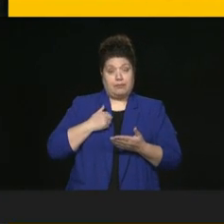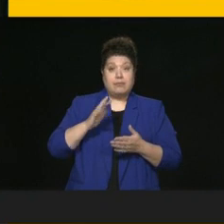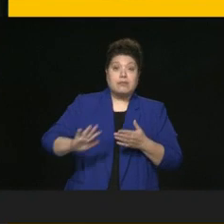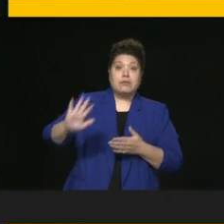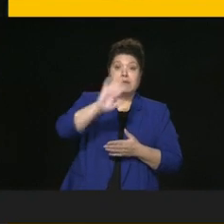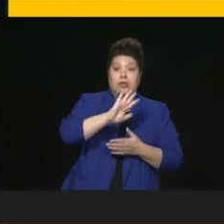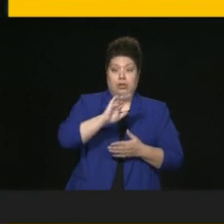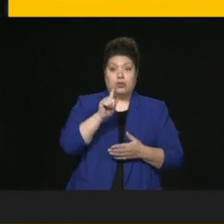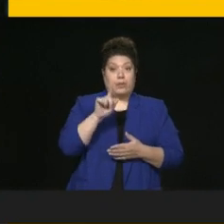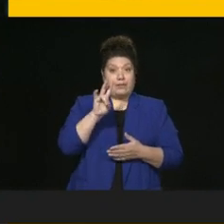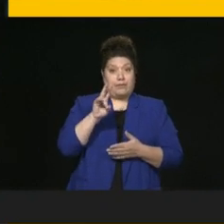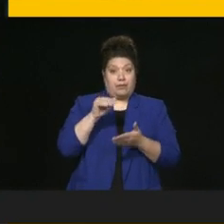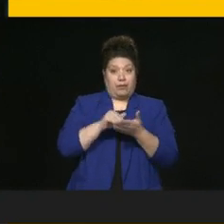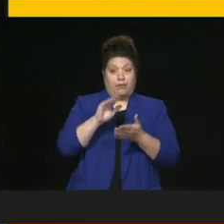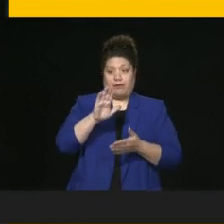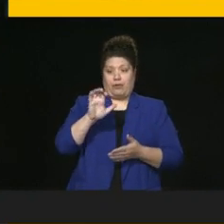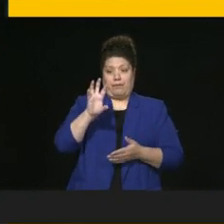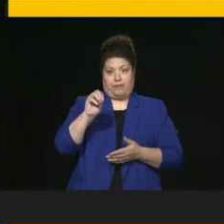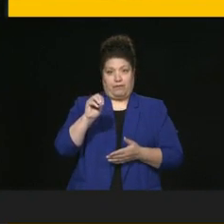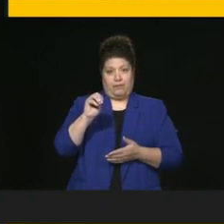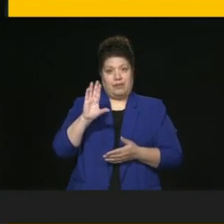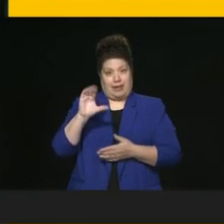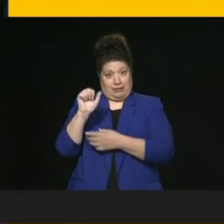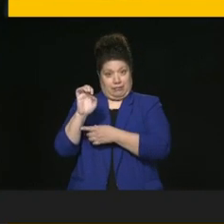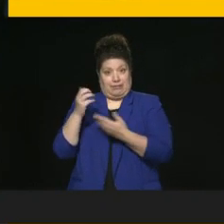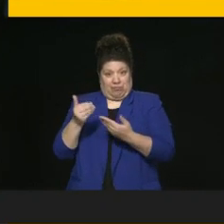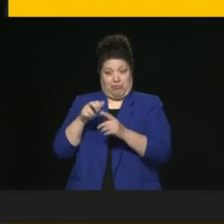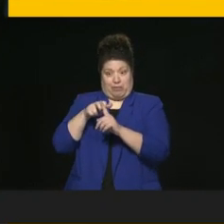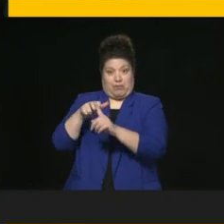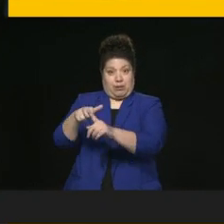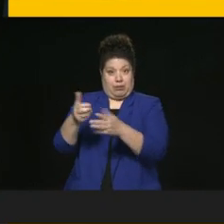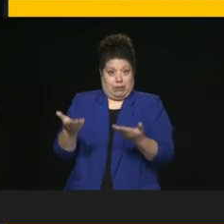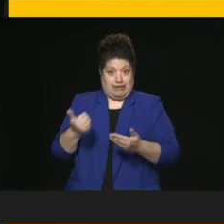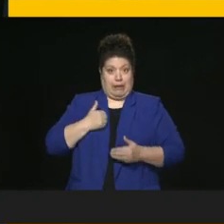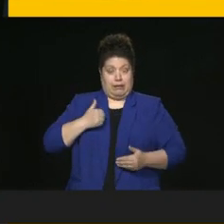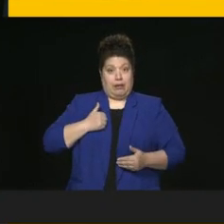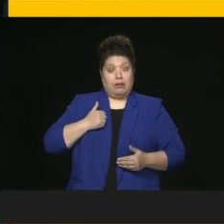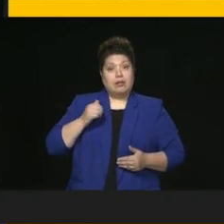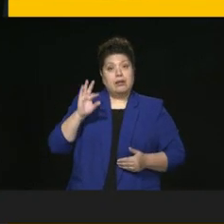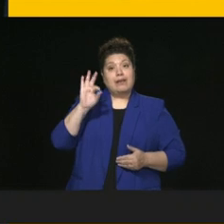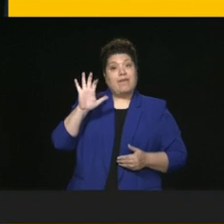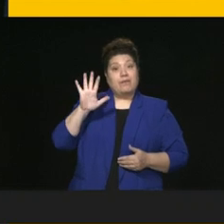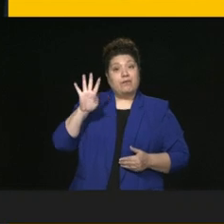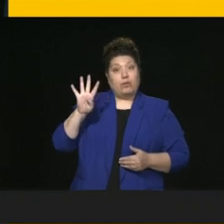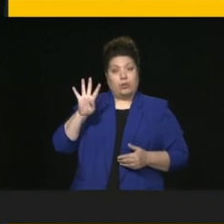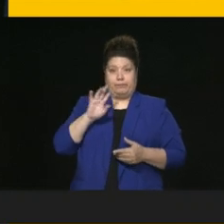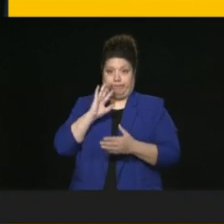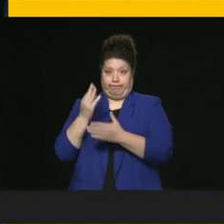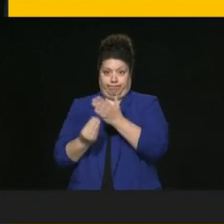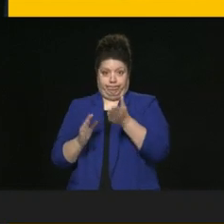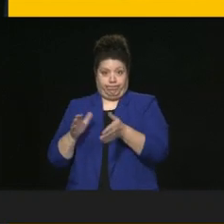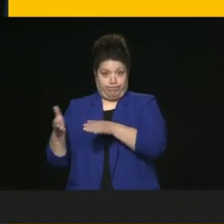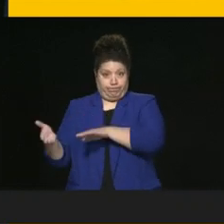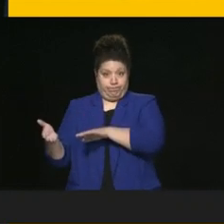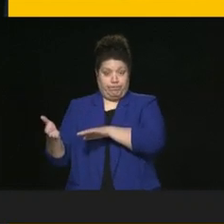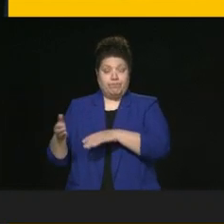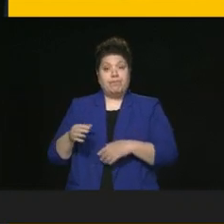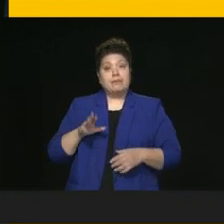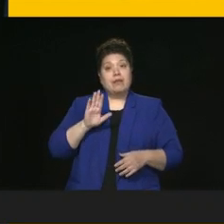CASES OF COVID-19 IN CANADA. THERE ARE 27,557 CASES OF COVID-19 IN CANADA, INCLUDING